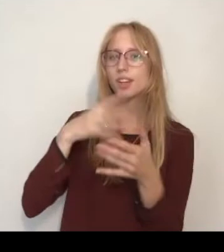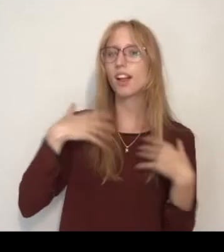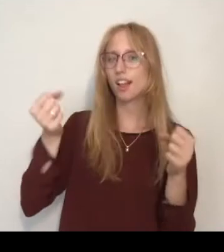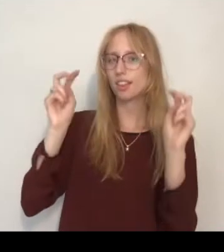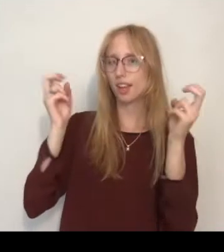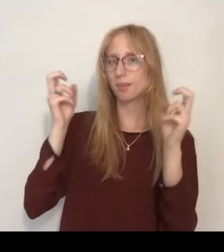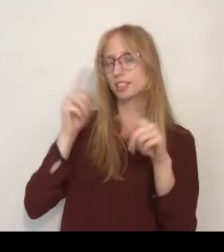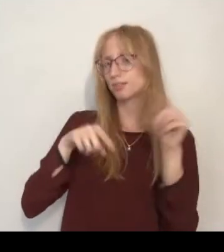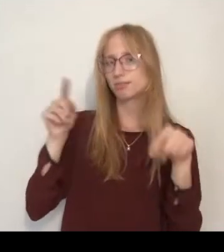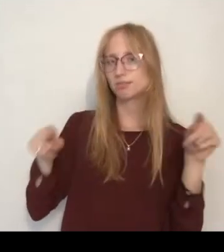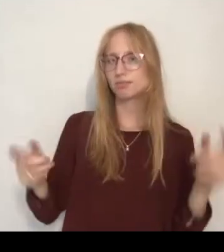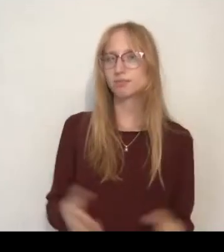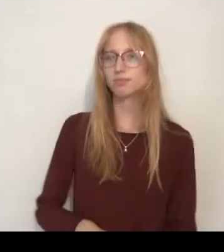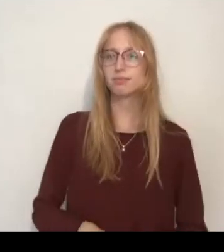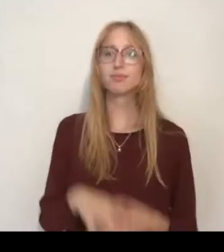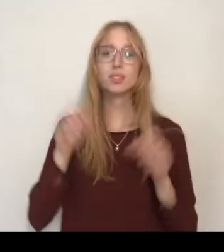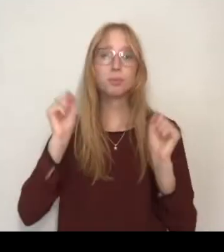and learning about health topics.